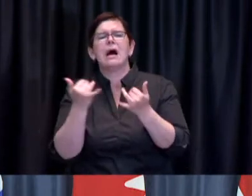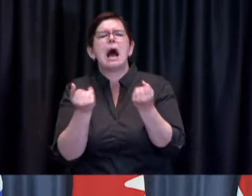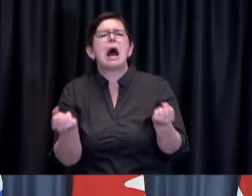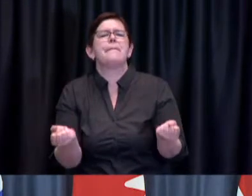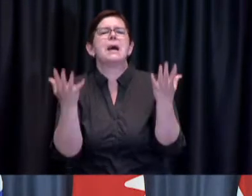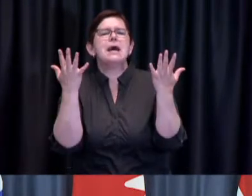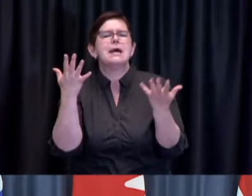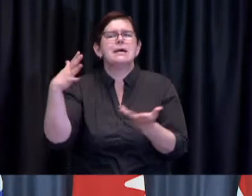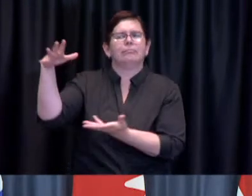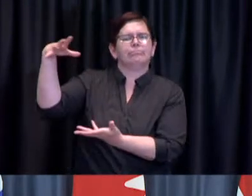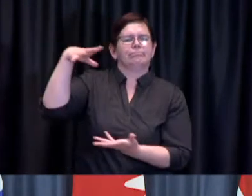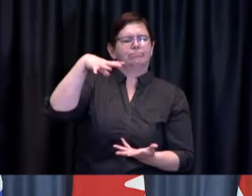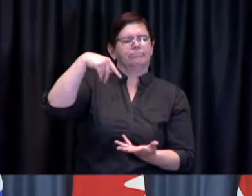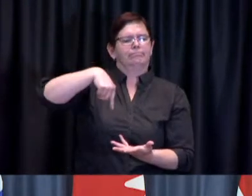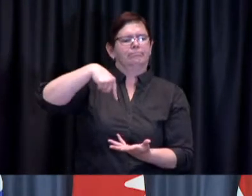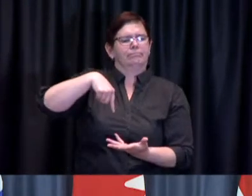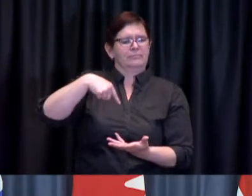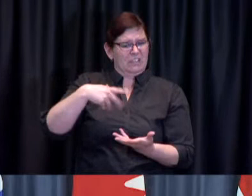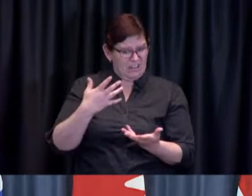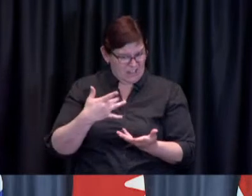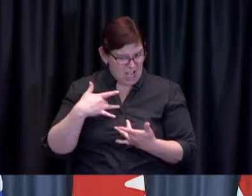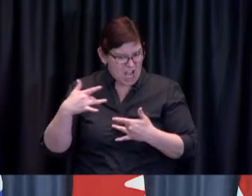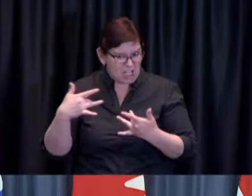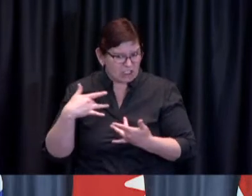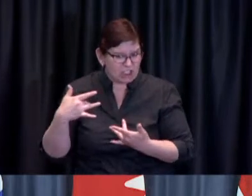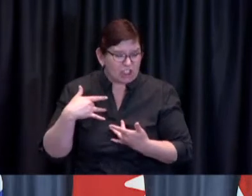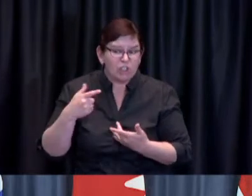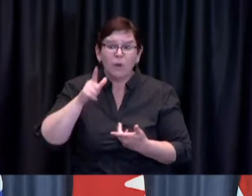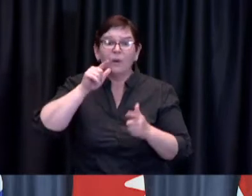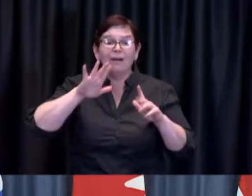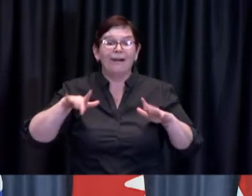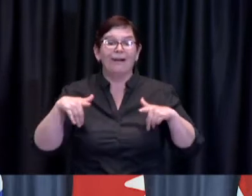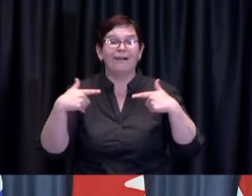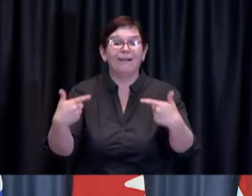that some newly eligible people will be trying and trying and trying and not be able to get